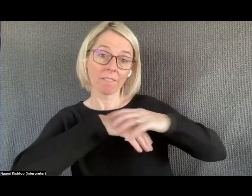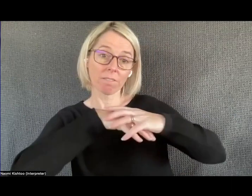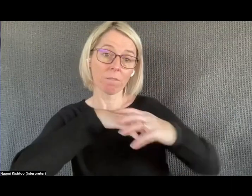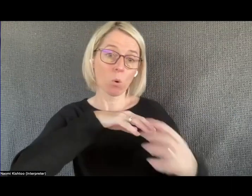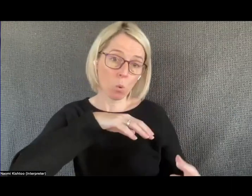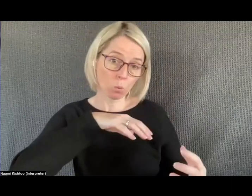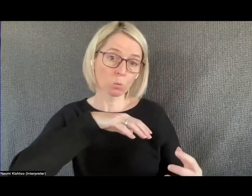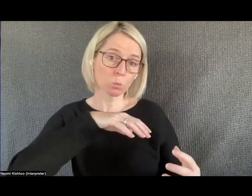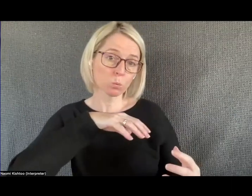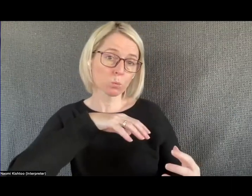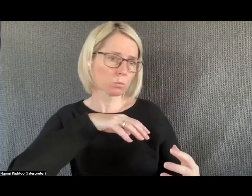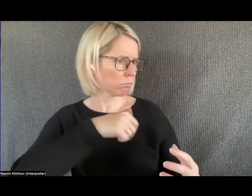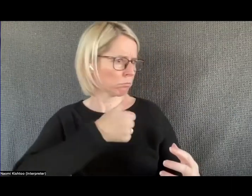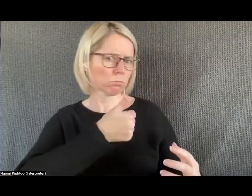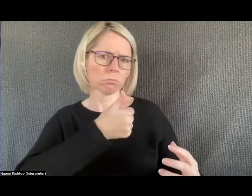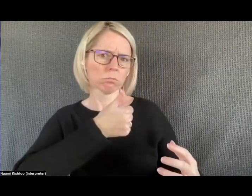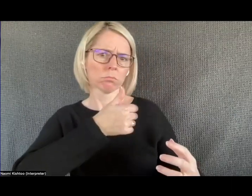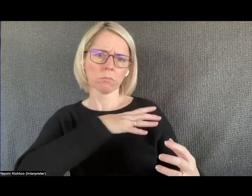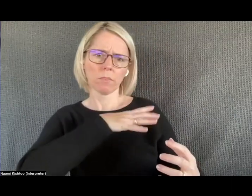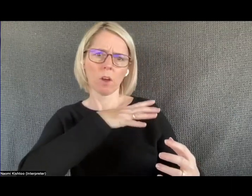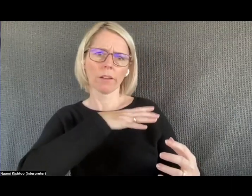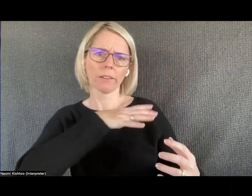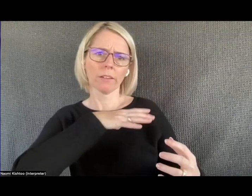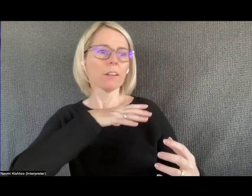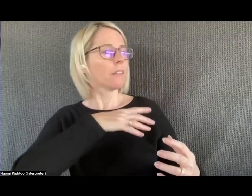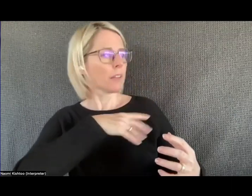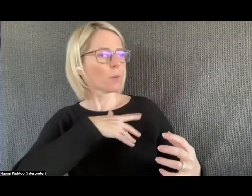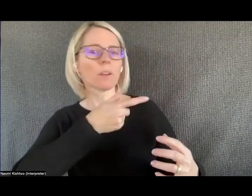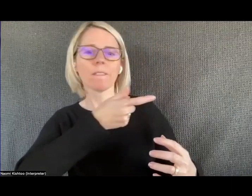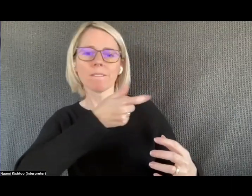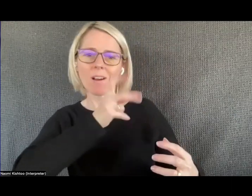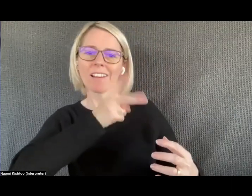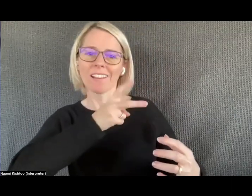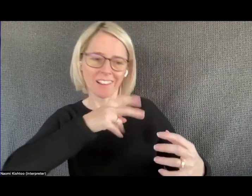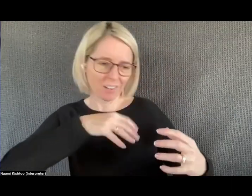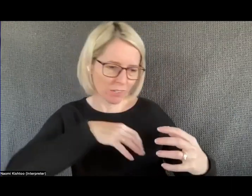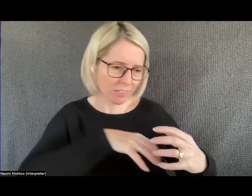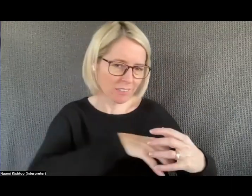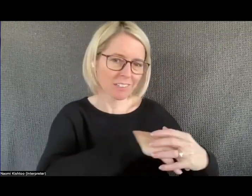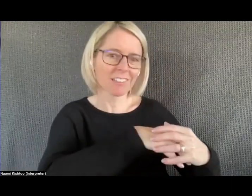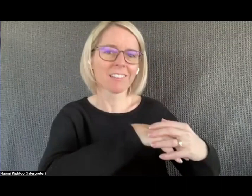that’s okay. What we do is we re-invite back into that because sometimes that fall off might